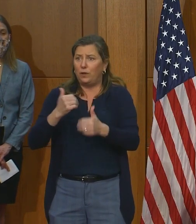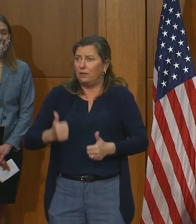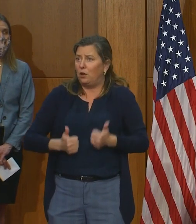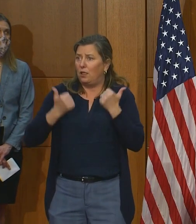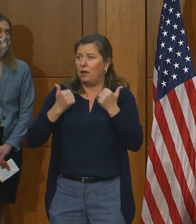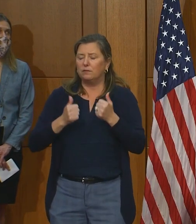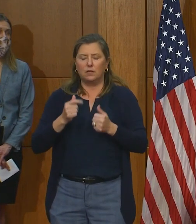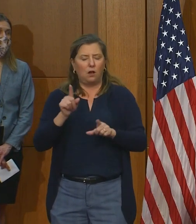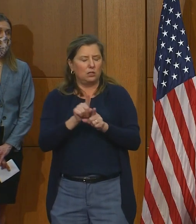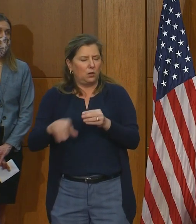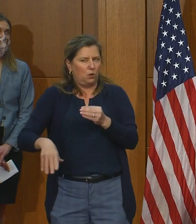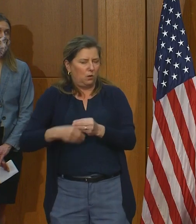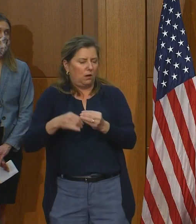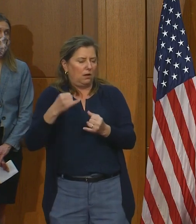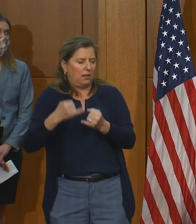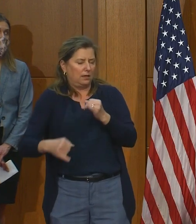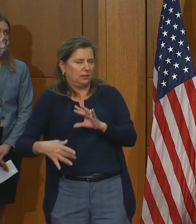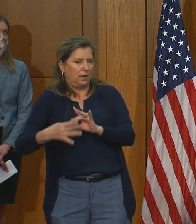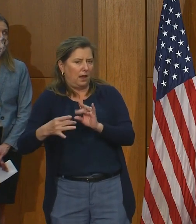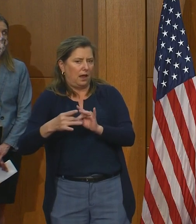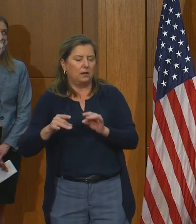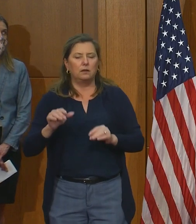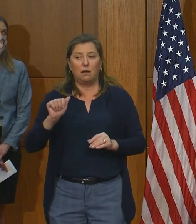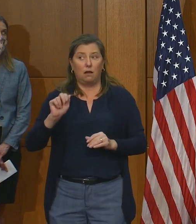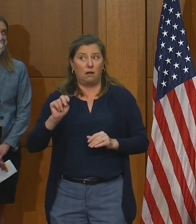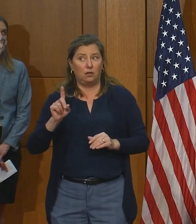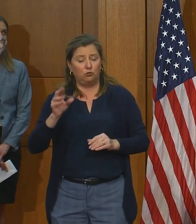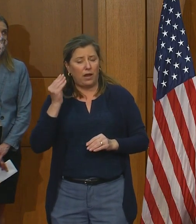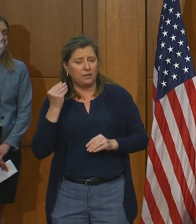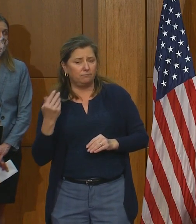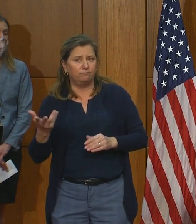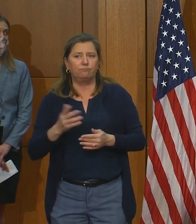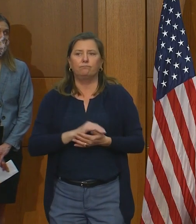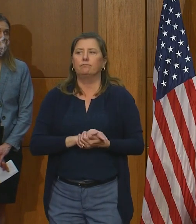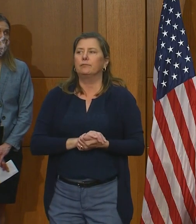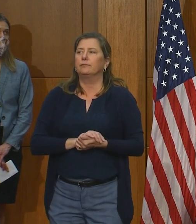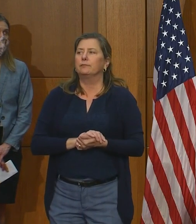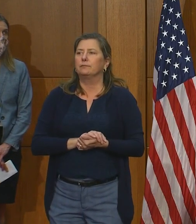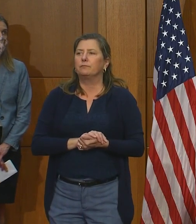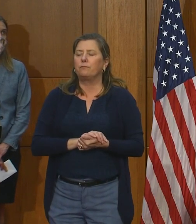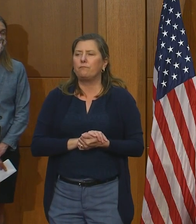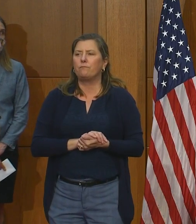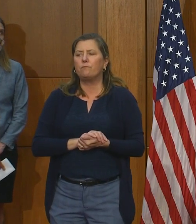MAKE SURE THAT. ALL SAFE THAT. WITH THEIR LIVES AND ONE LAST